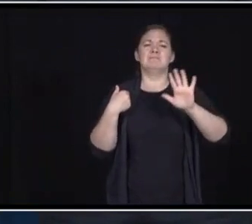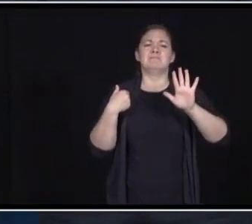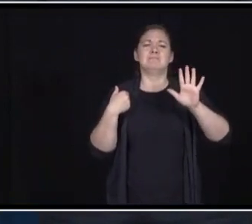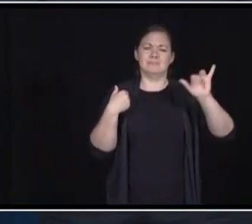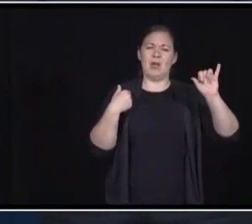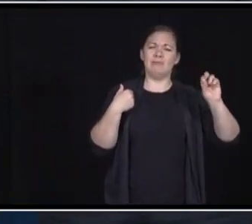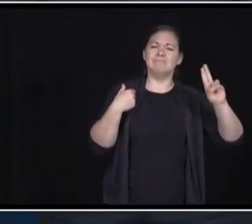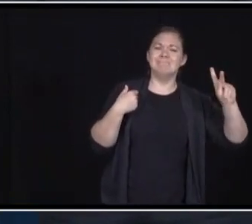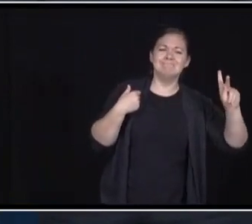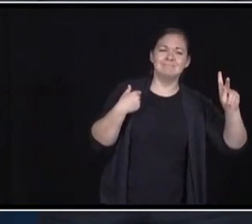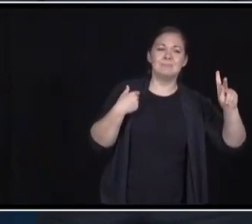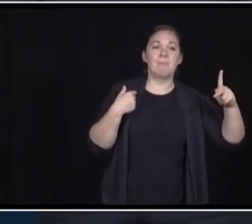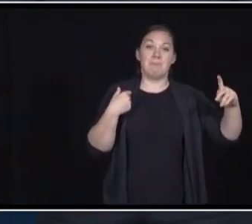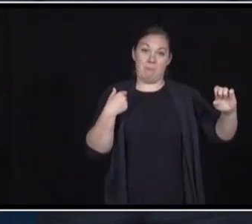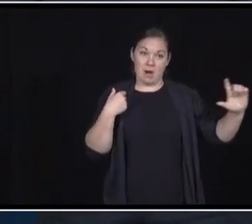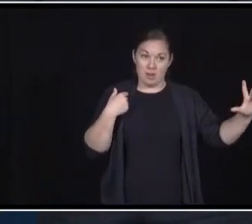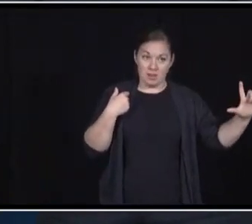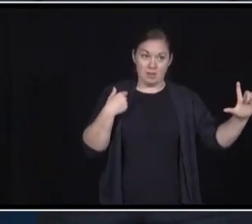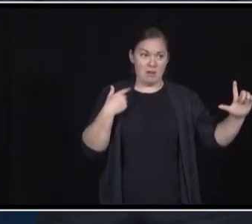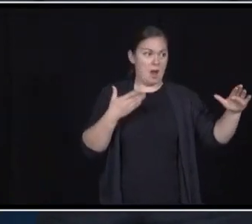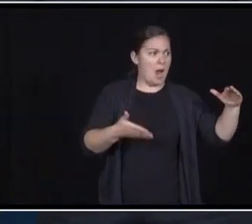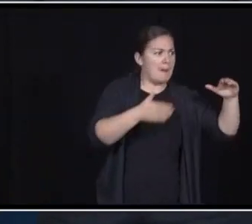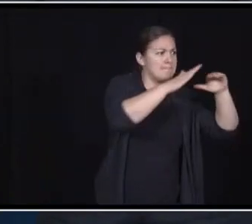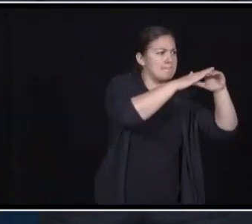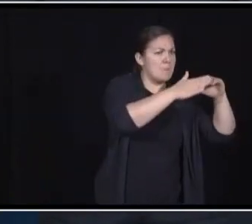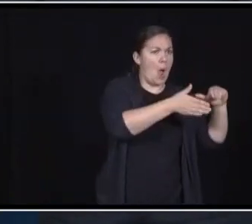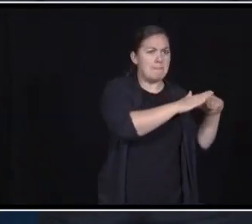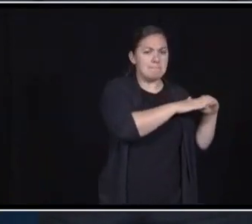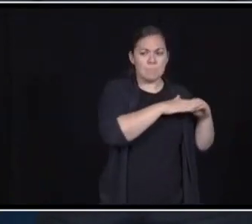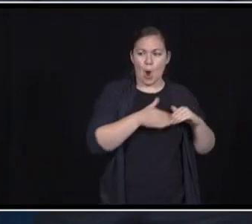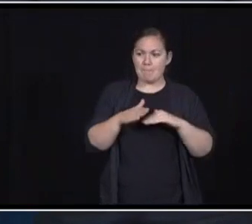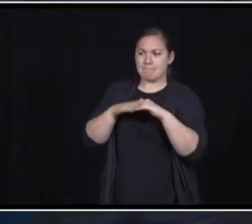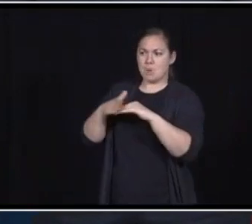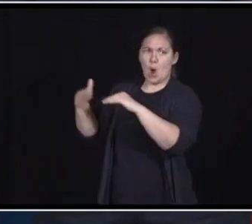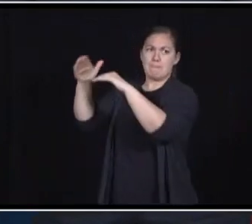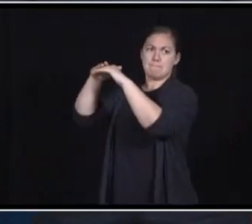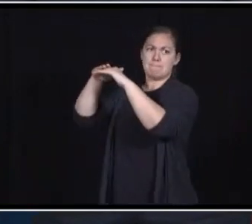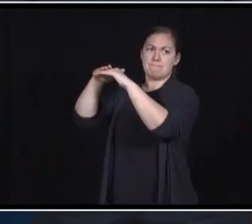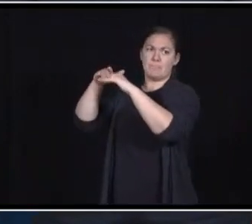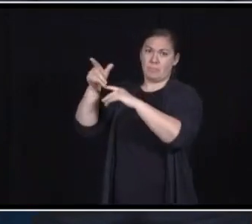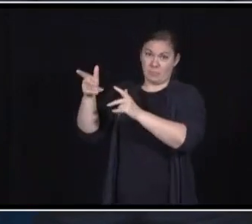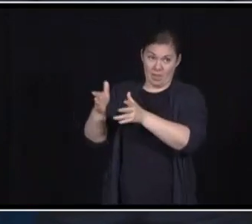be it Ottawa or Toronto and London, or I am sorry, York and Peel,